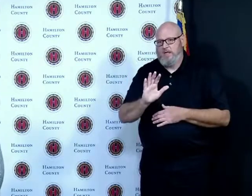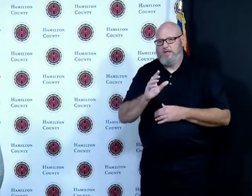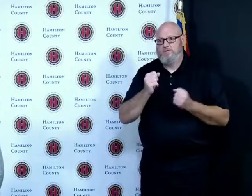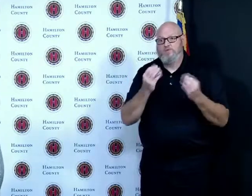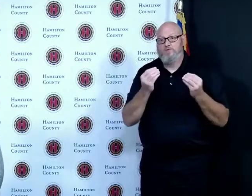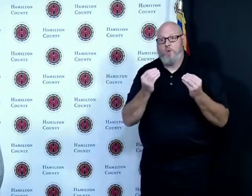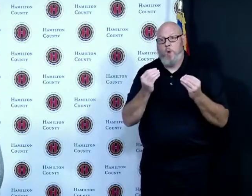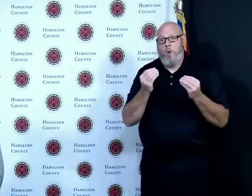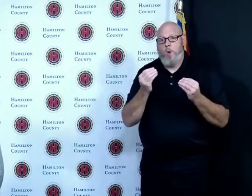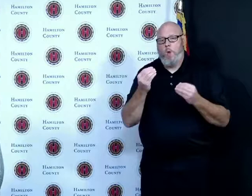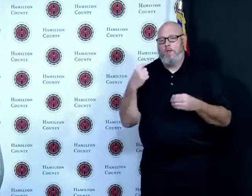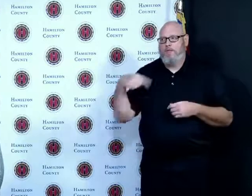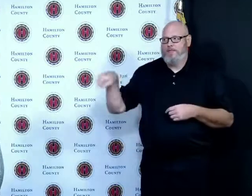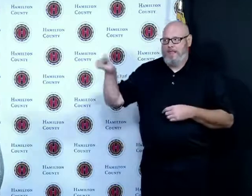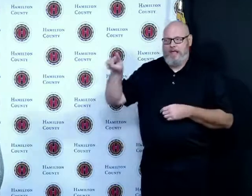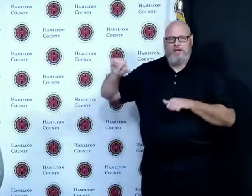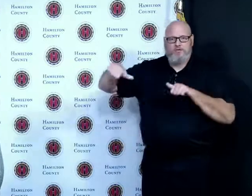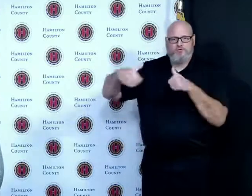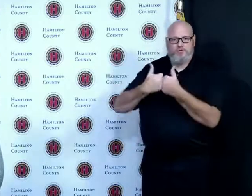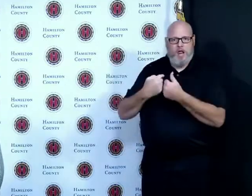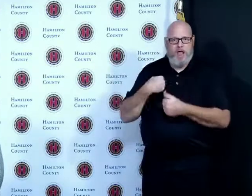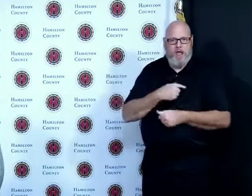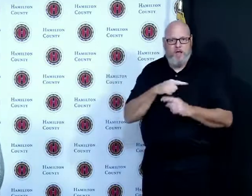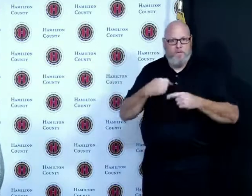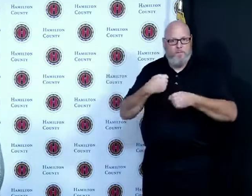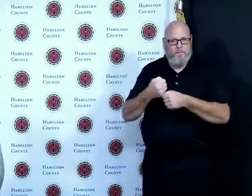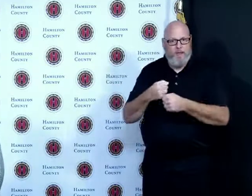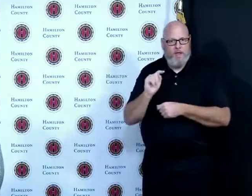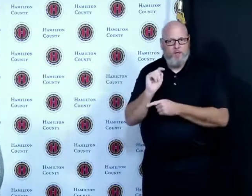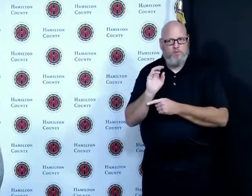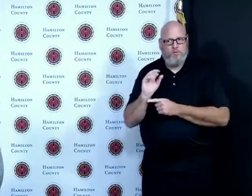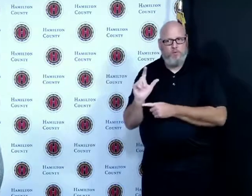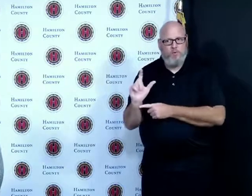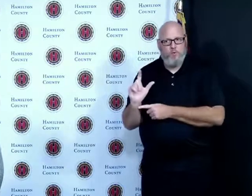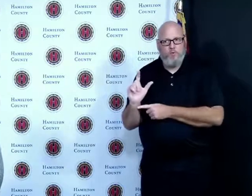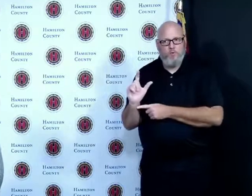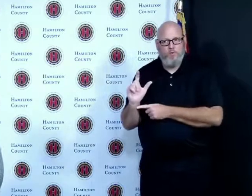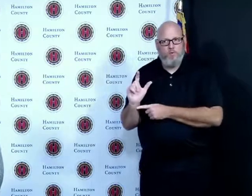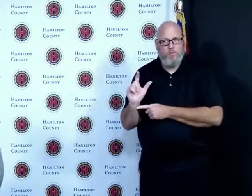so that we can update that information as it is disseminated across the state of Ohio